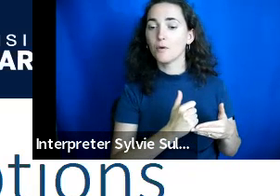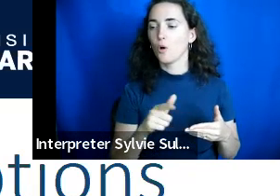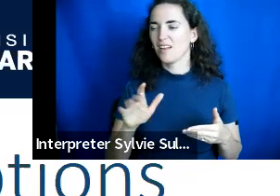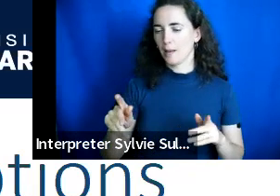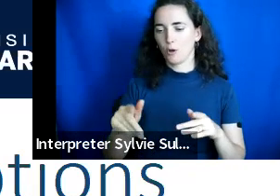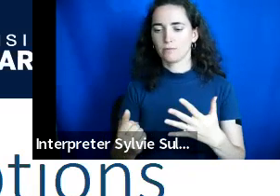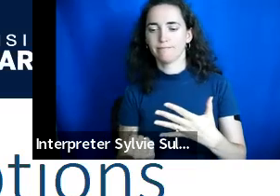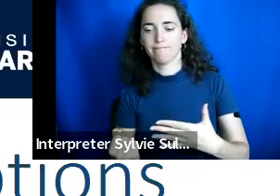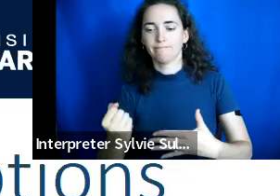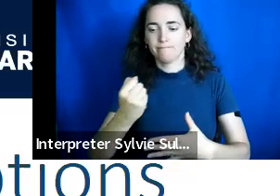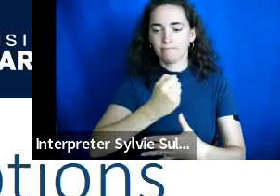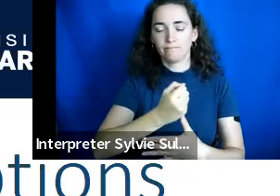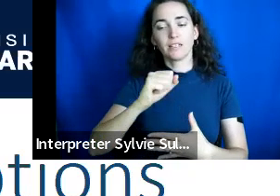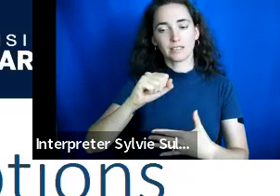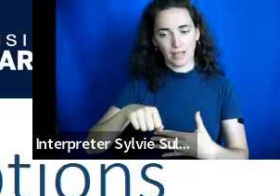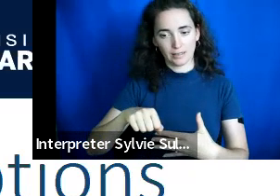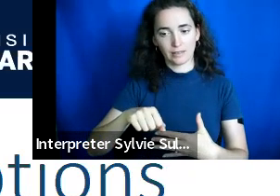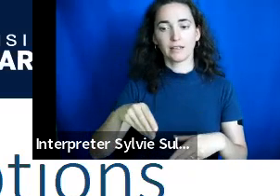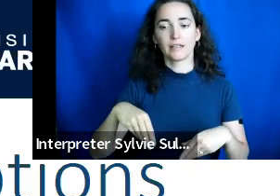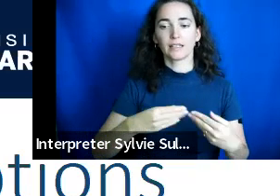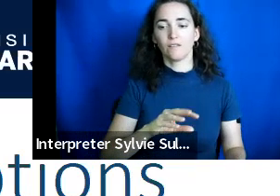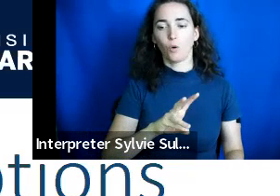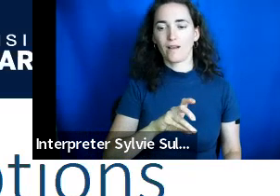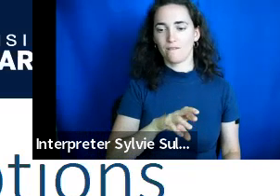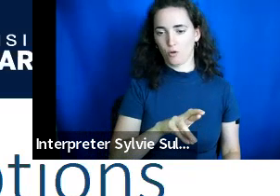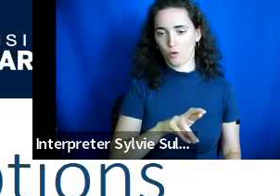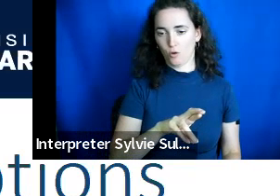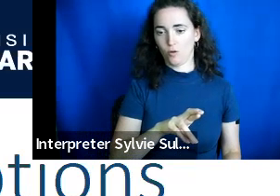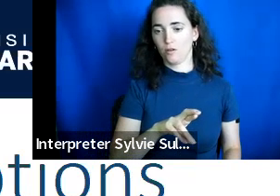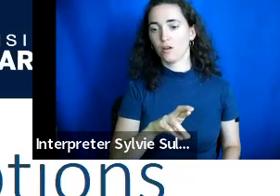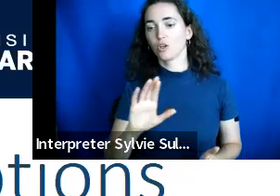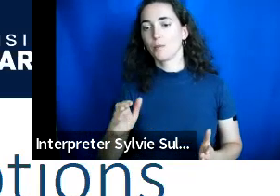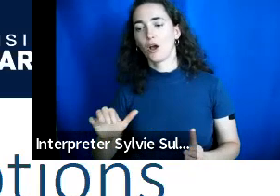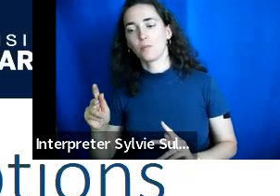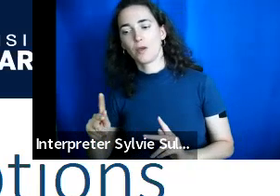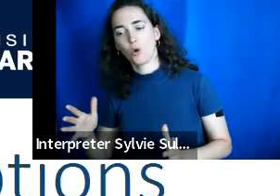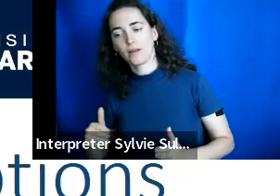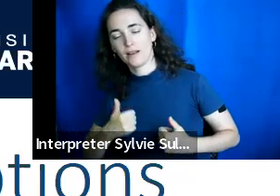We can prioritize and give that person waiver ahead of of people living in their own home.